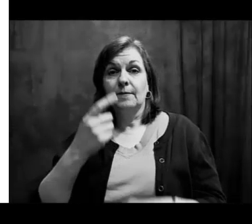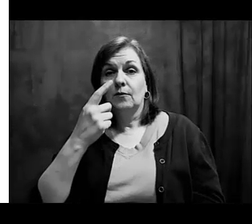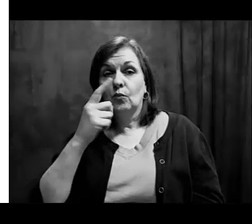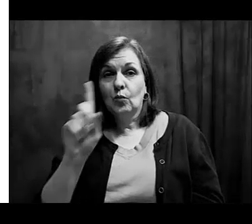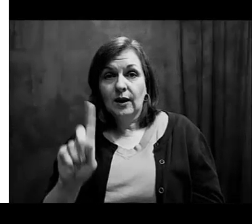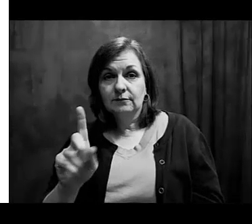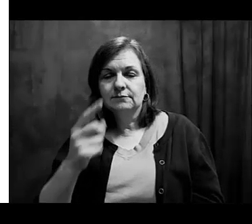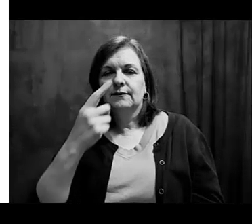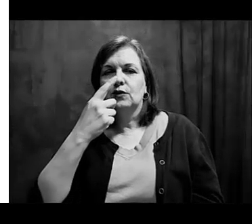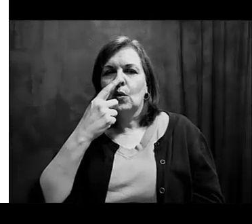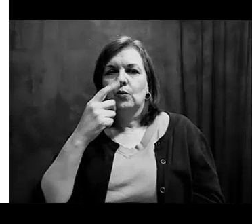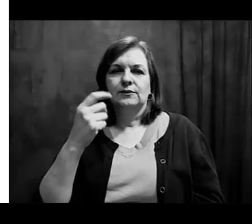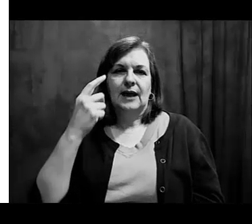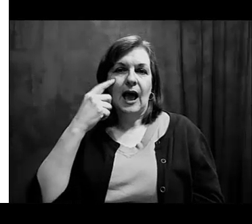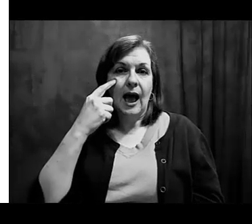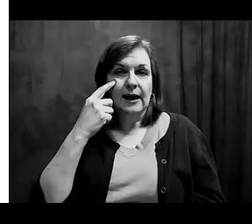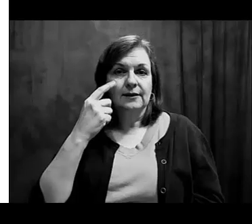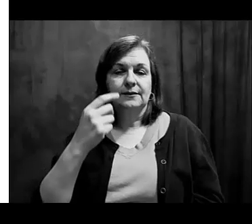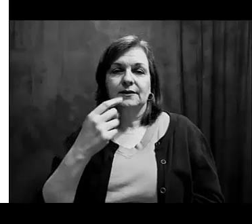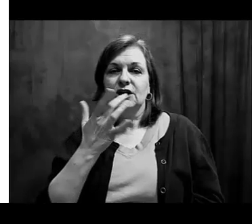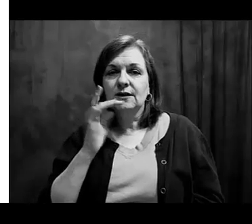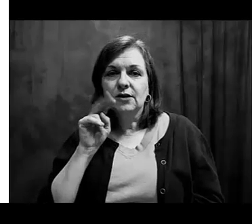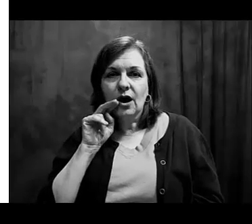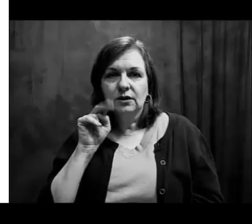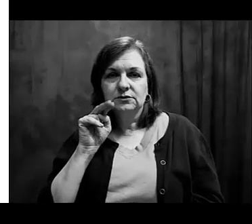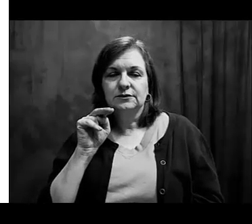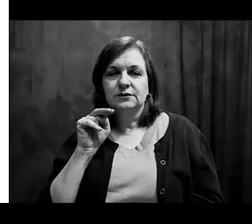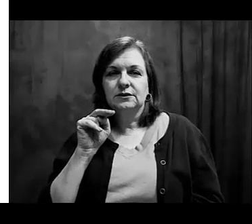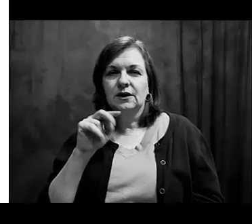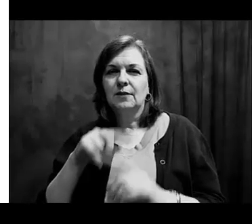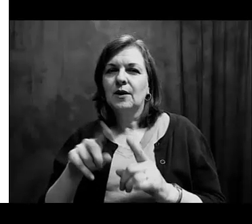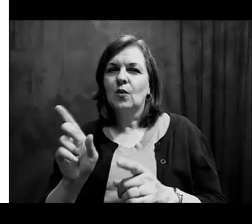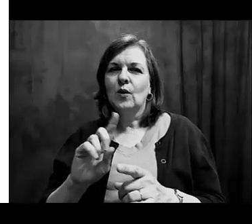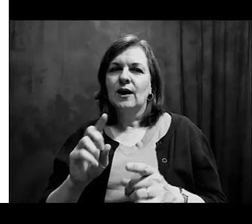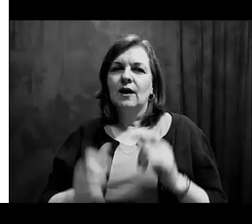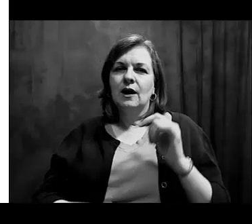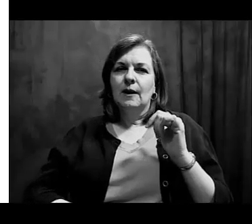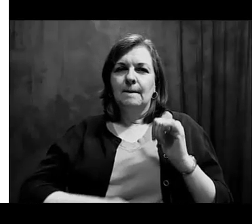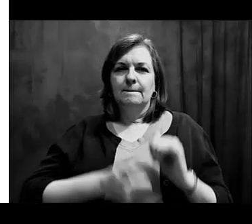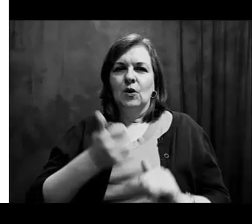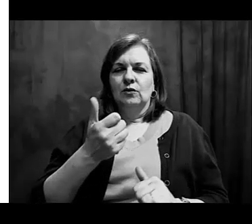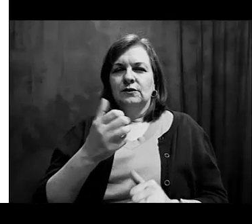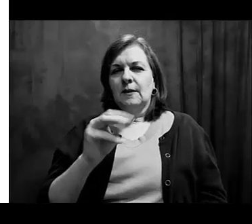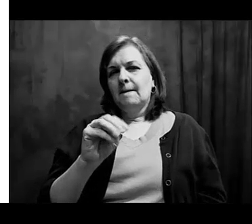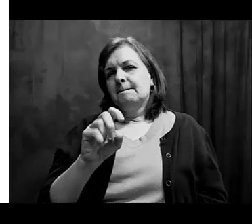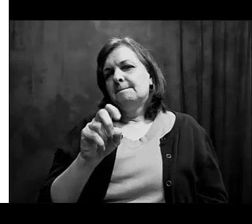but then where do you have the best motor skills going back out again?